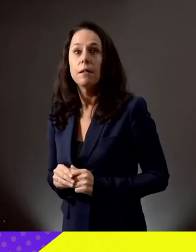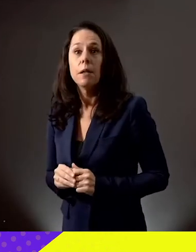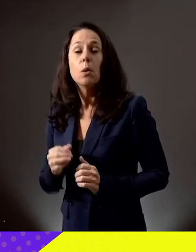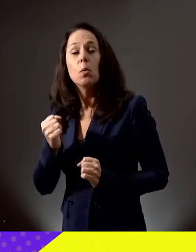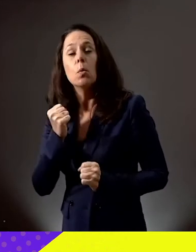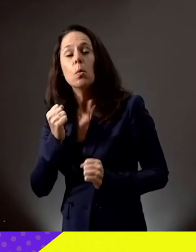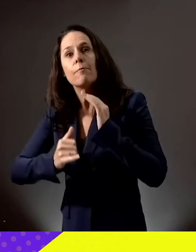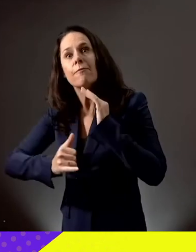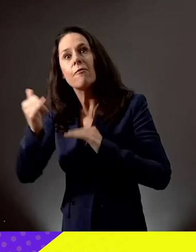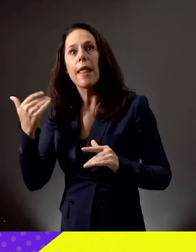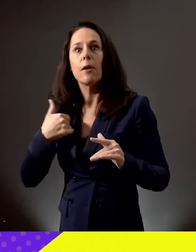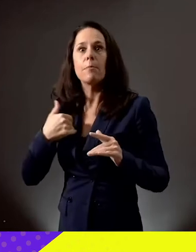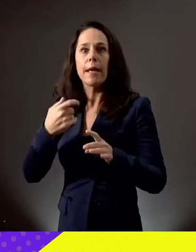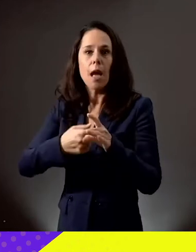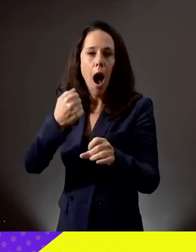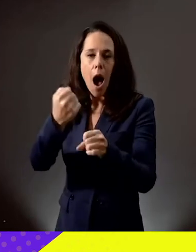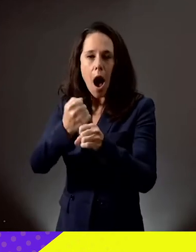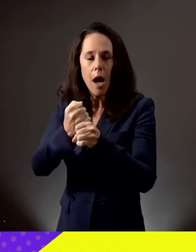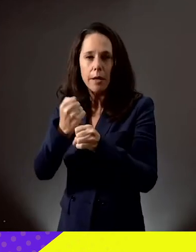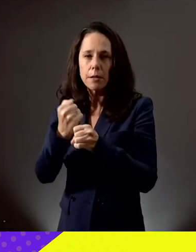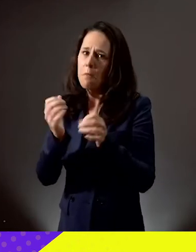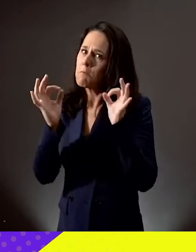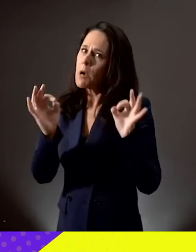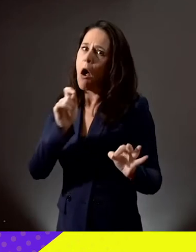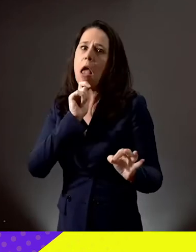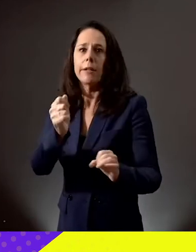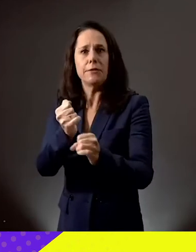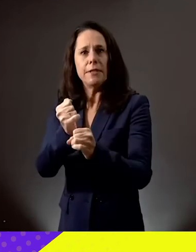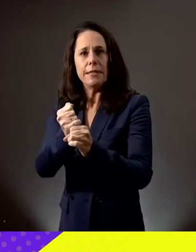with so many people to produce and advise on diversity at the top.